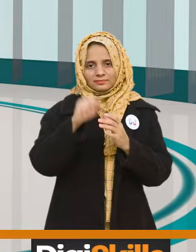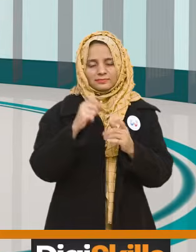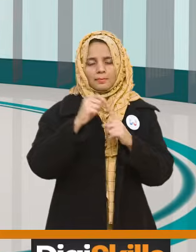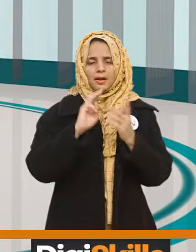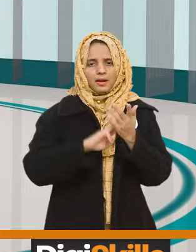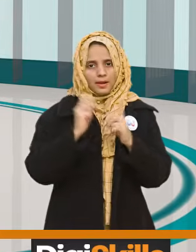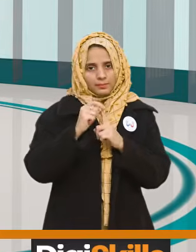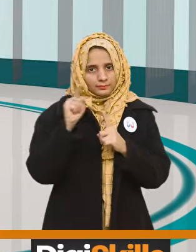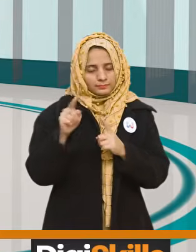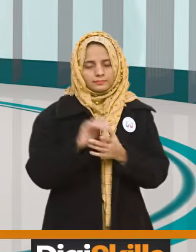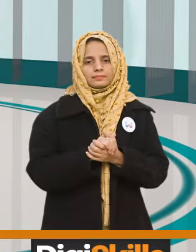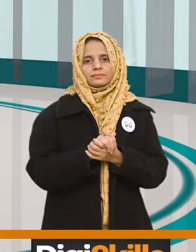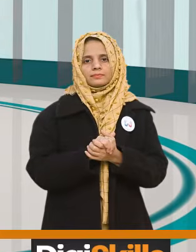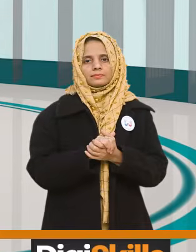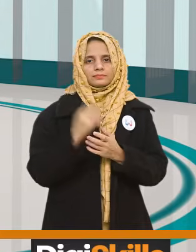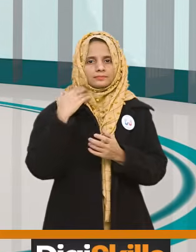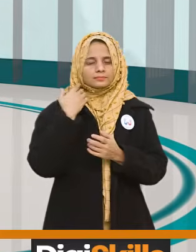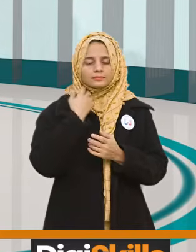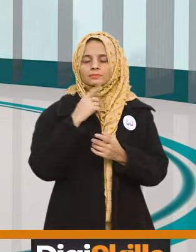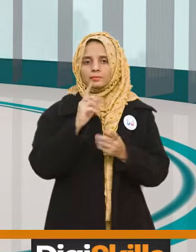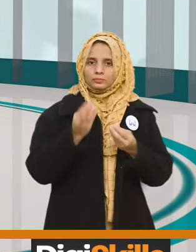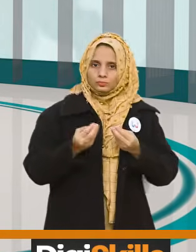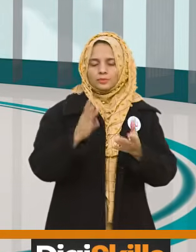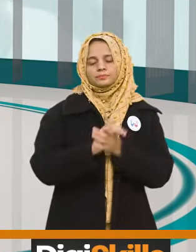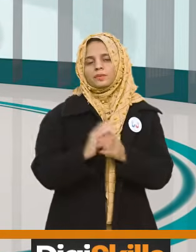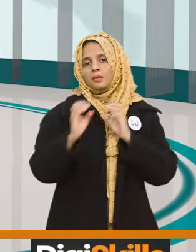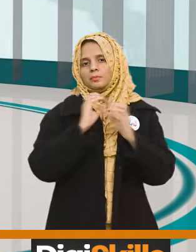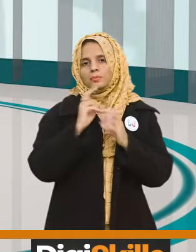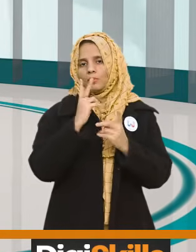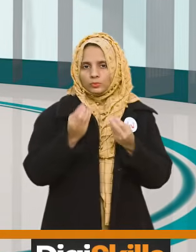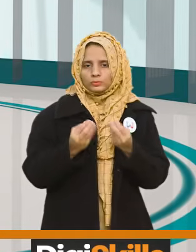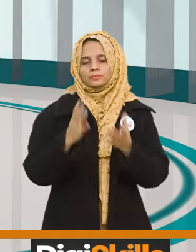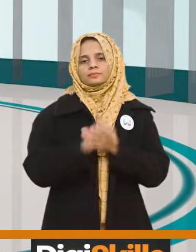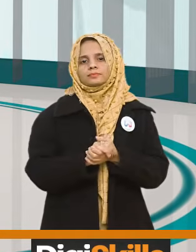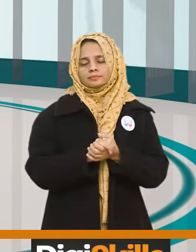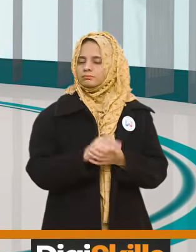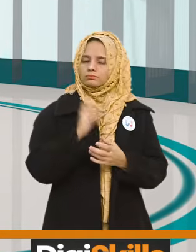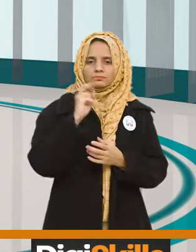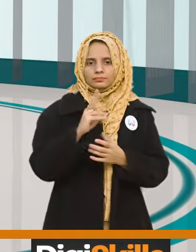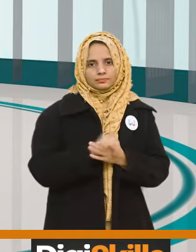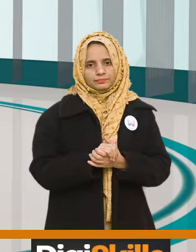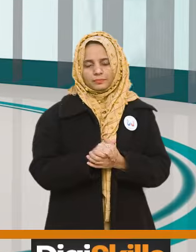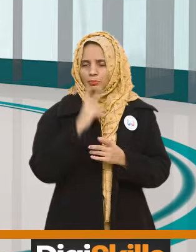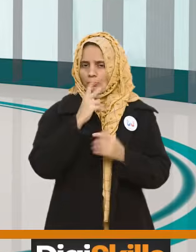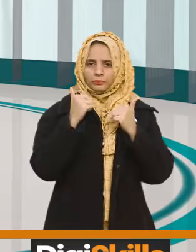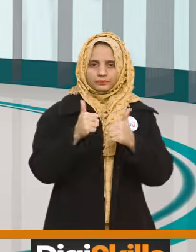is also known as PMB, and talk to you. Best. That is great.